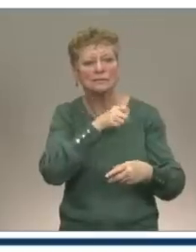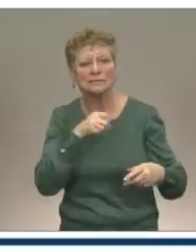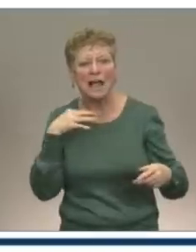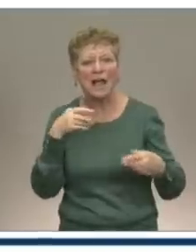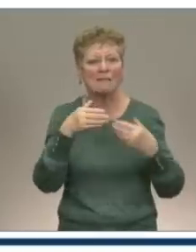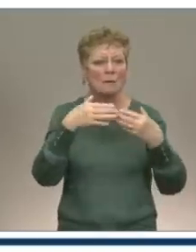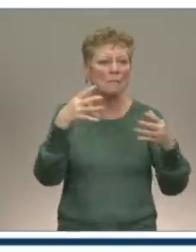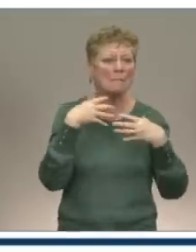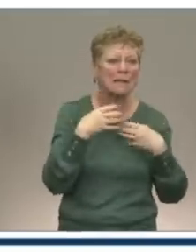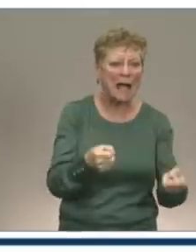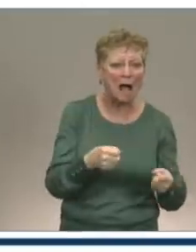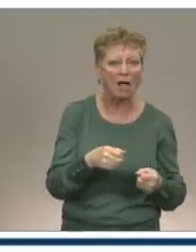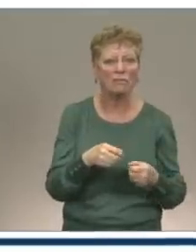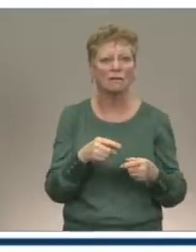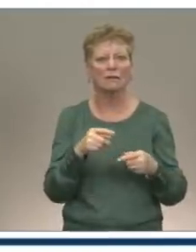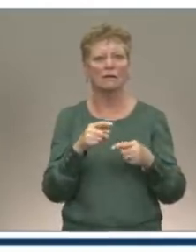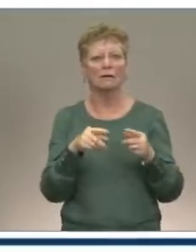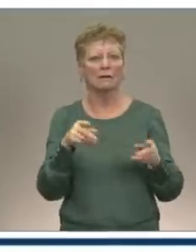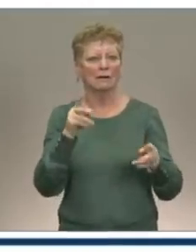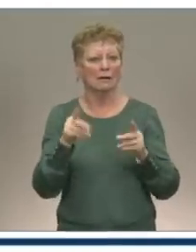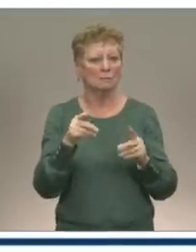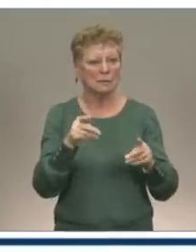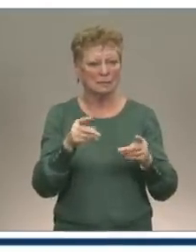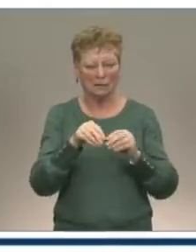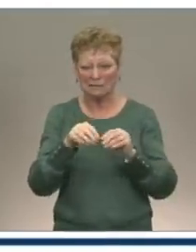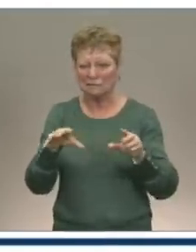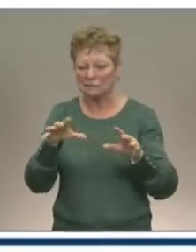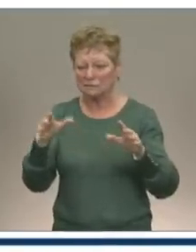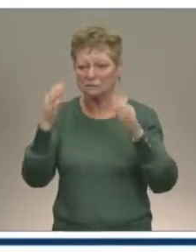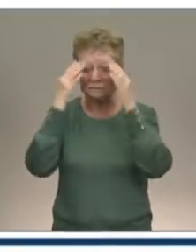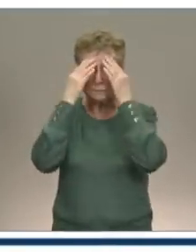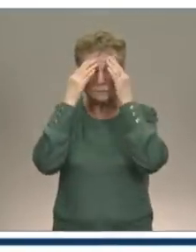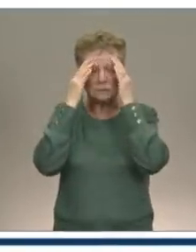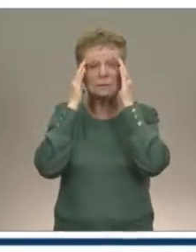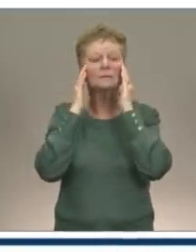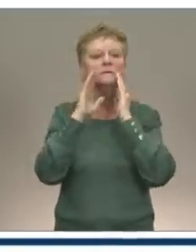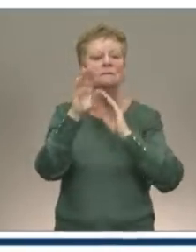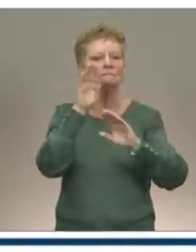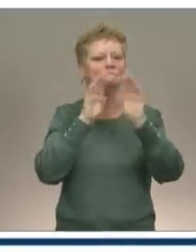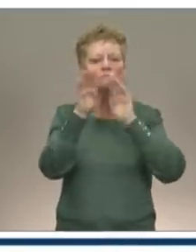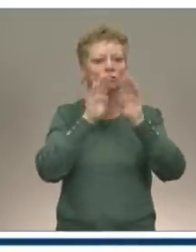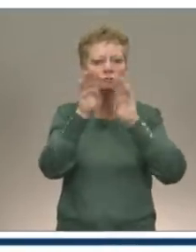are frustrated with aspects of our pandemic response the latest is pharmacists who are